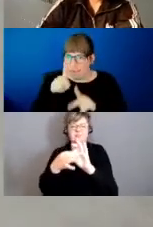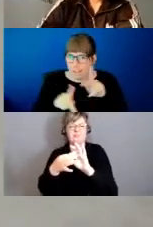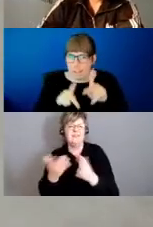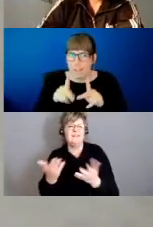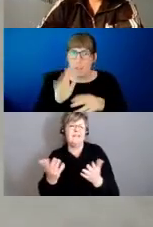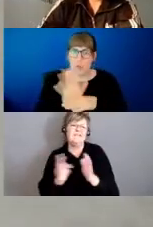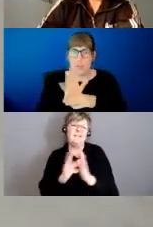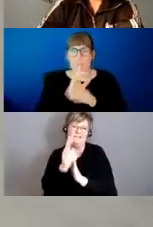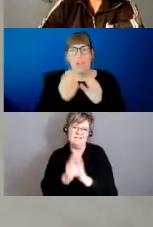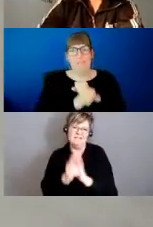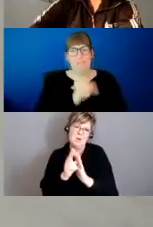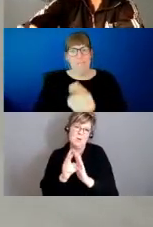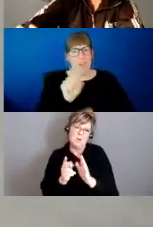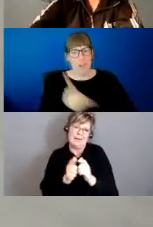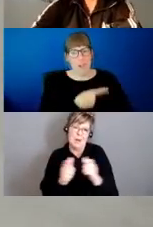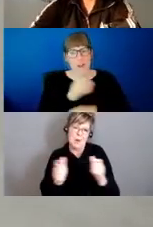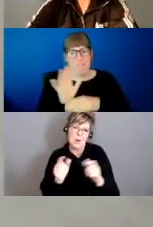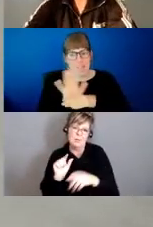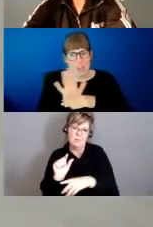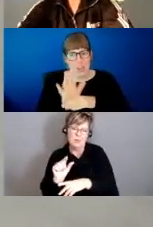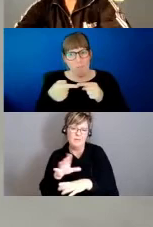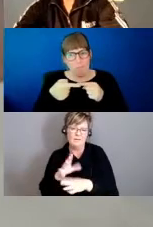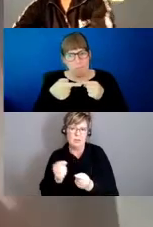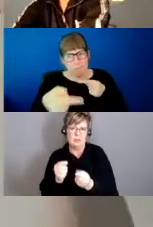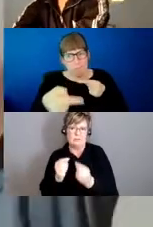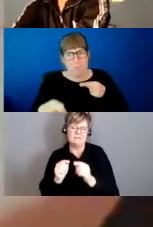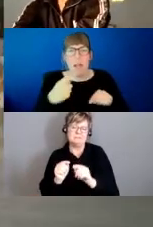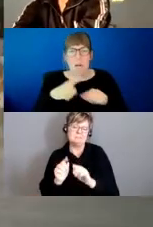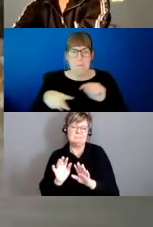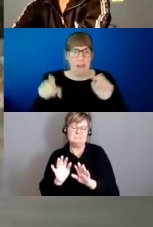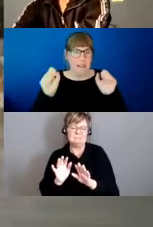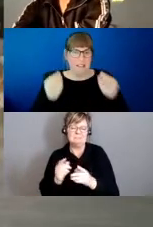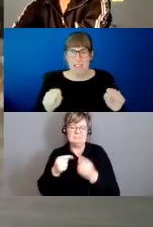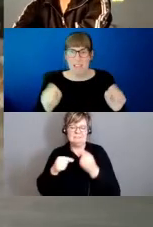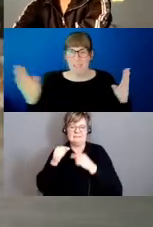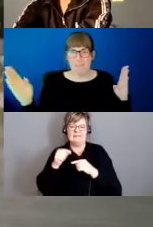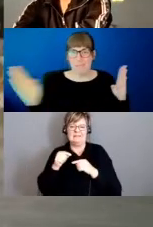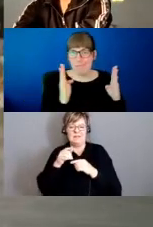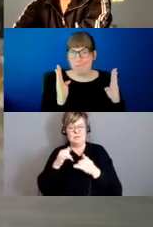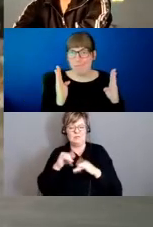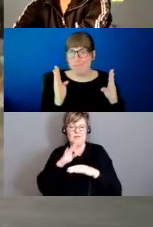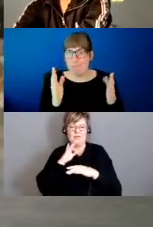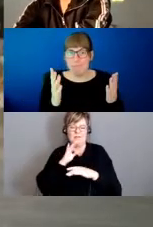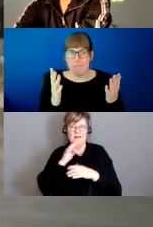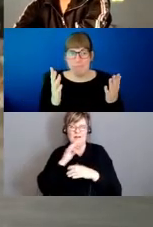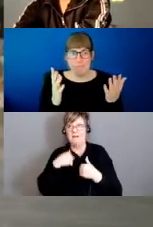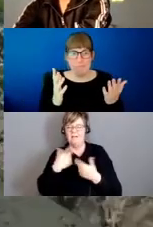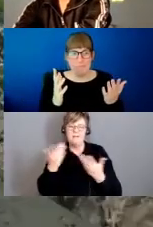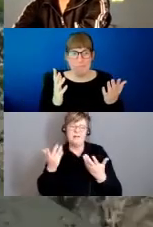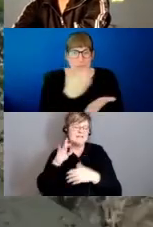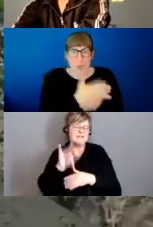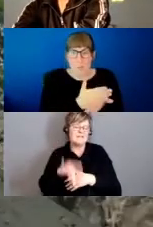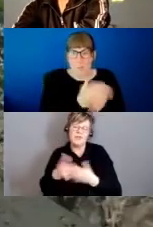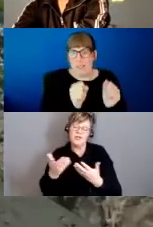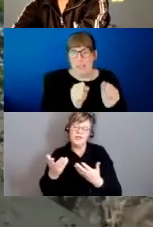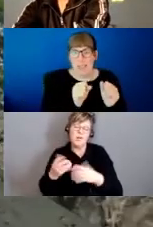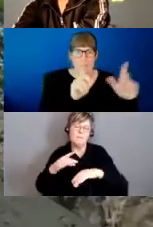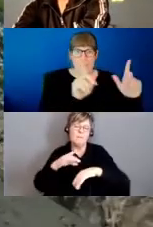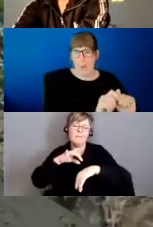PERIOD OF TIME. SO WE CAN MAYBE GET BACK TO THE REGULAR MEETING. BUT THIS WAS AN ENCOUNTER